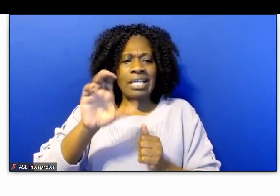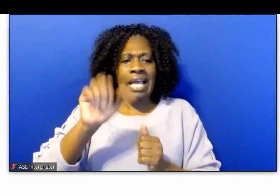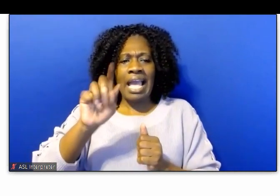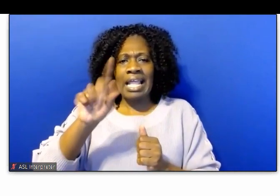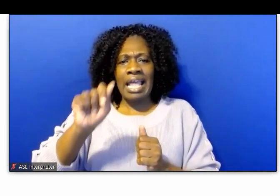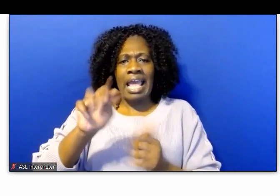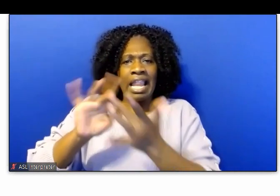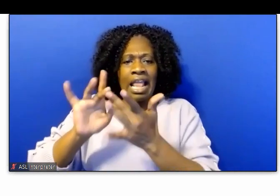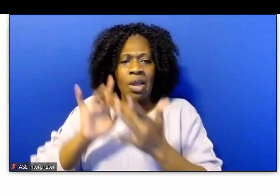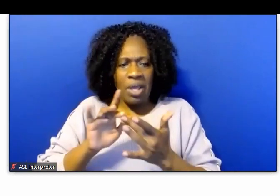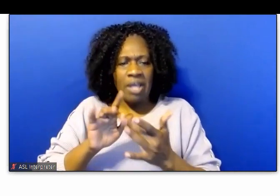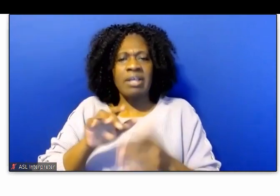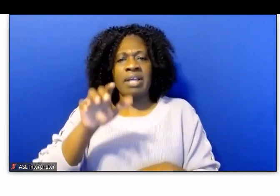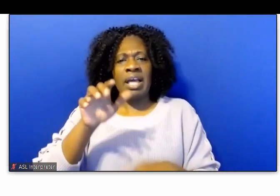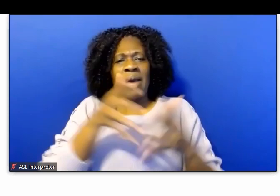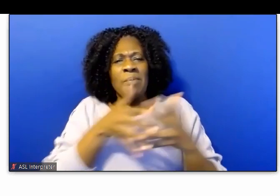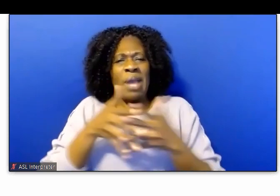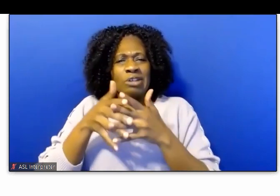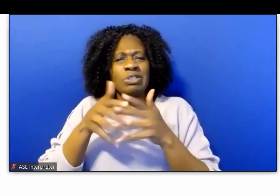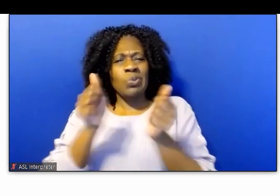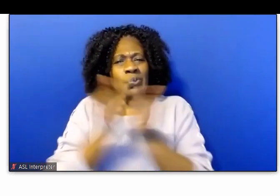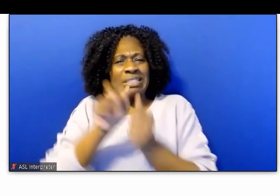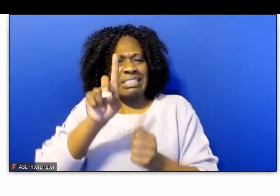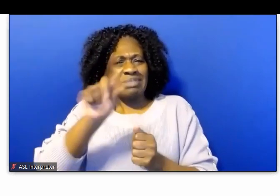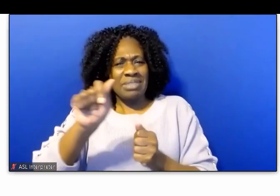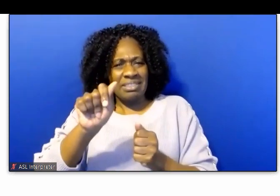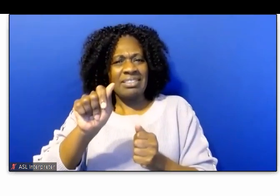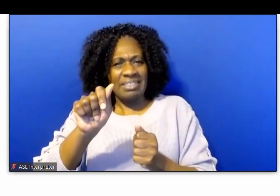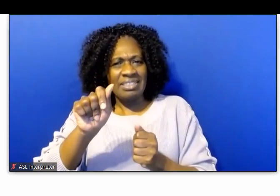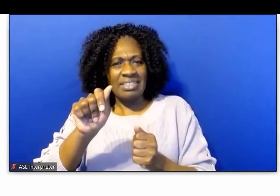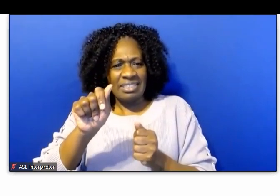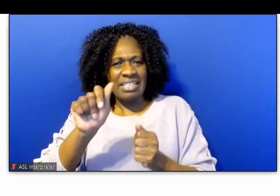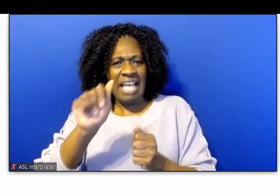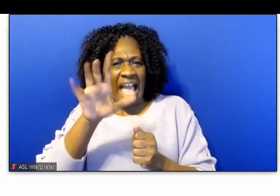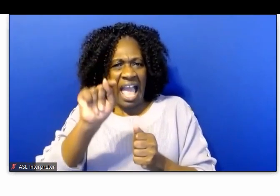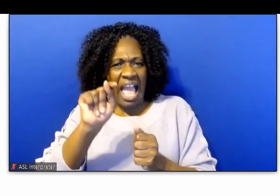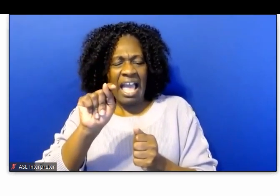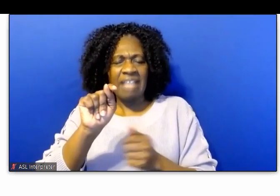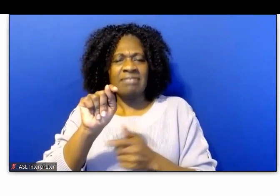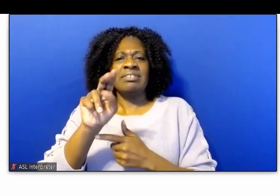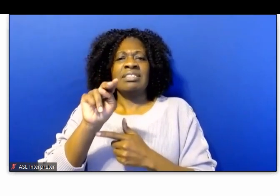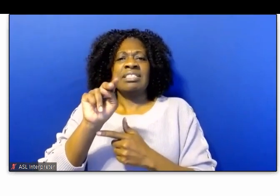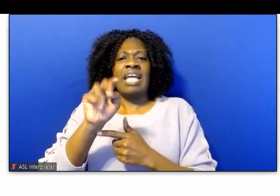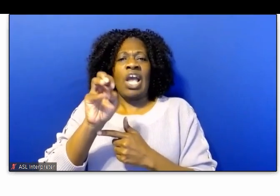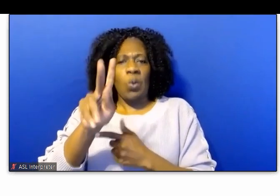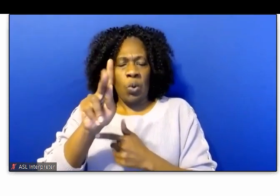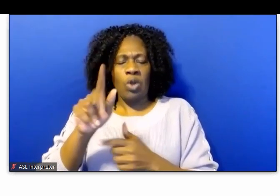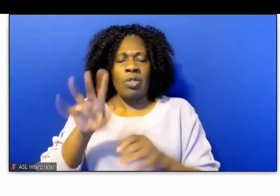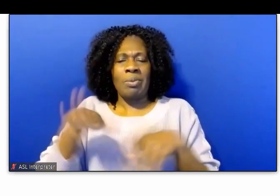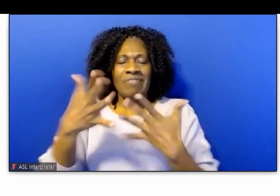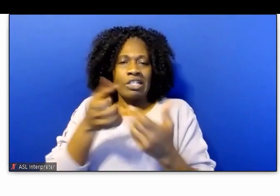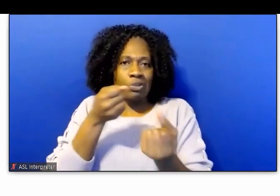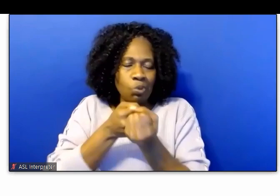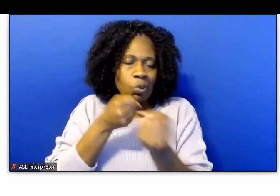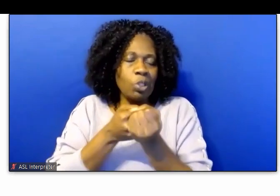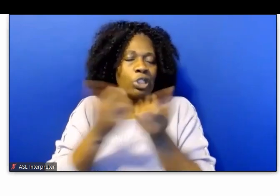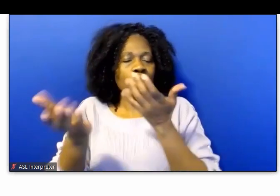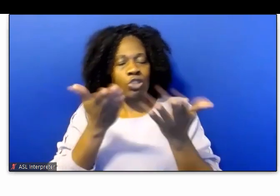That's Americans with Disabilities Network, which provides supports and services on implementing the law.